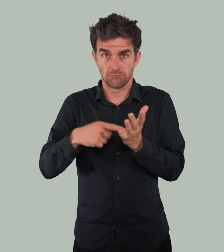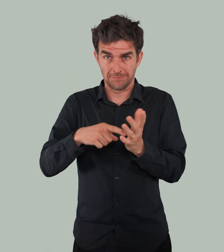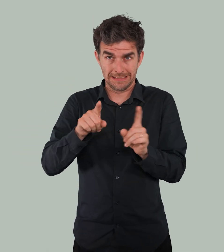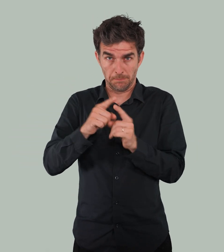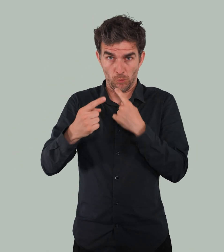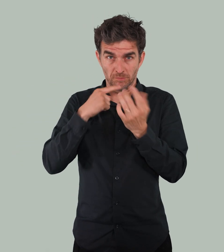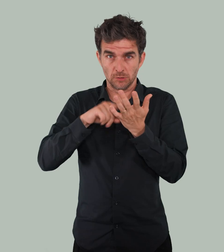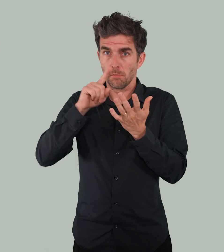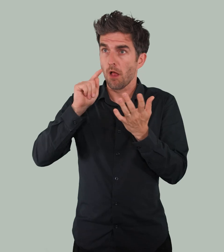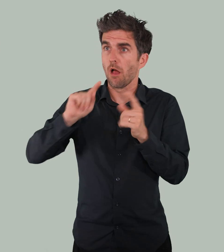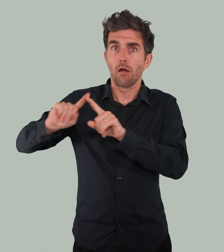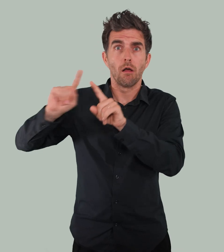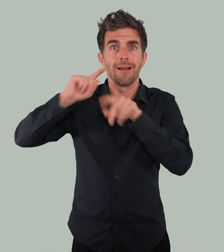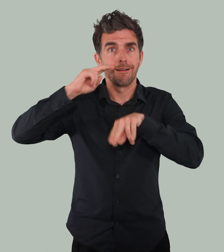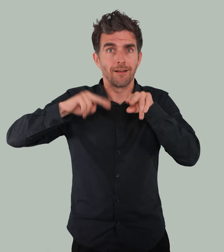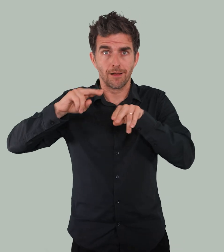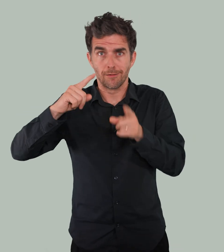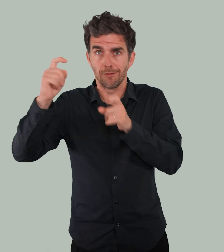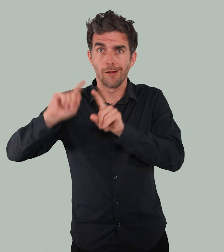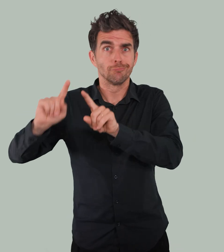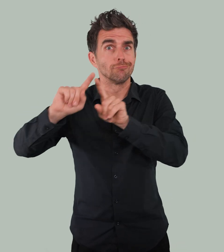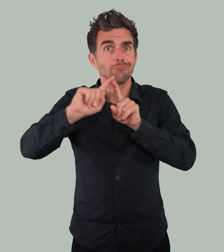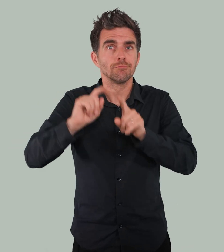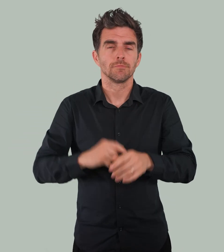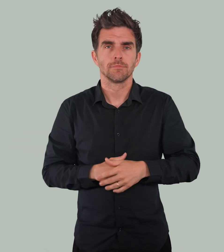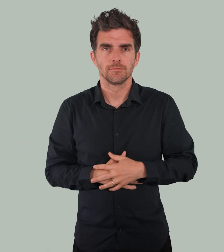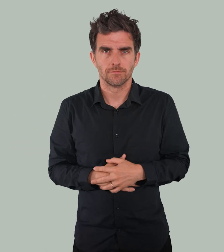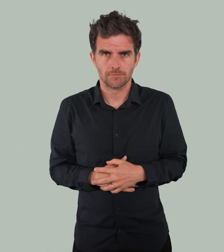including where similar information is considered by different assessors.